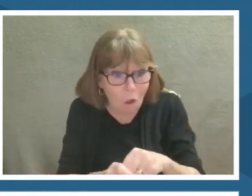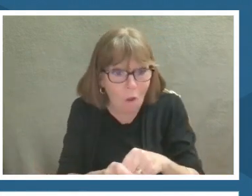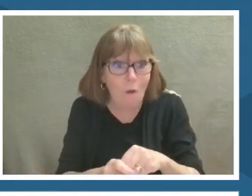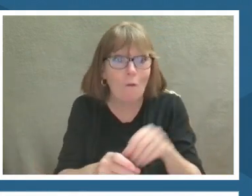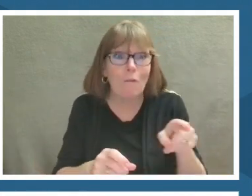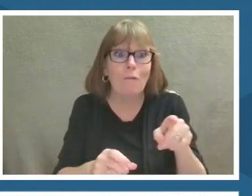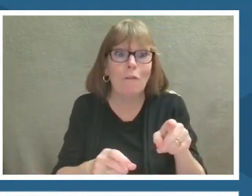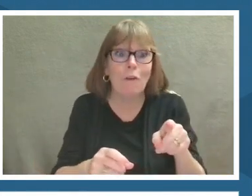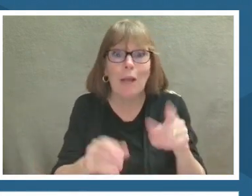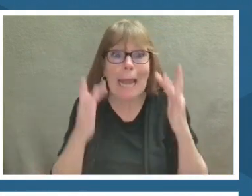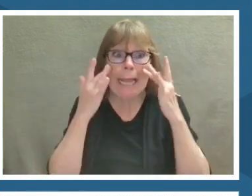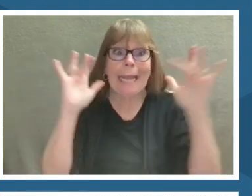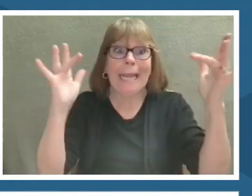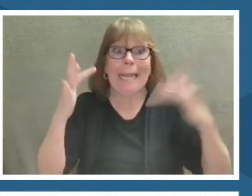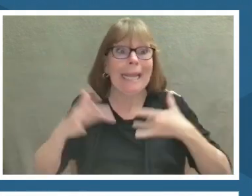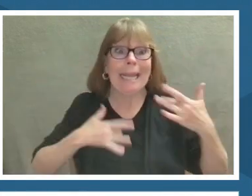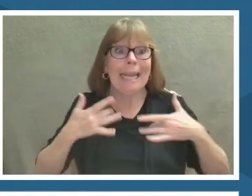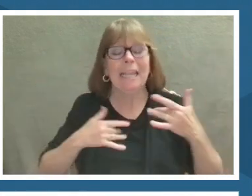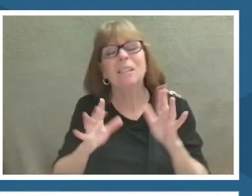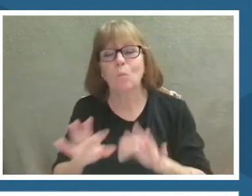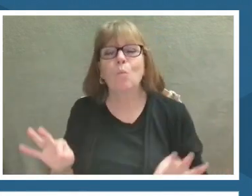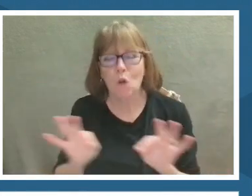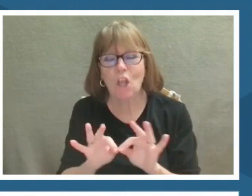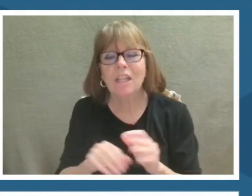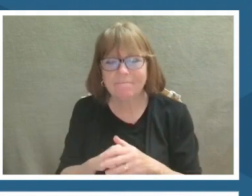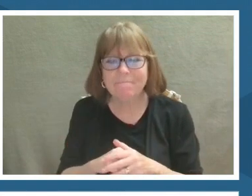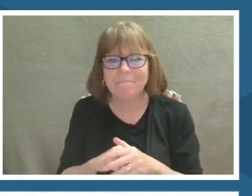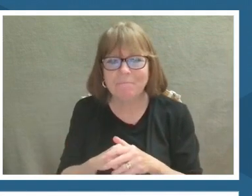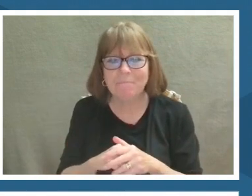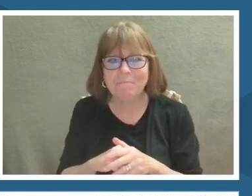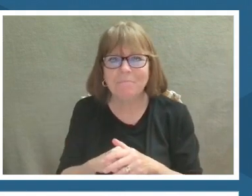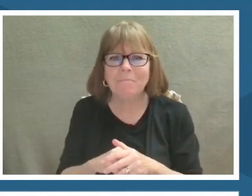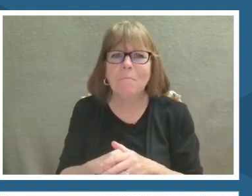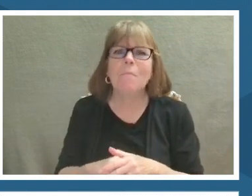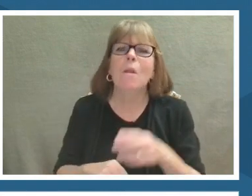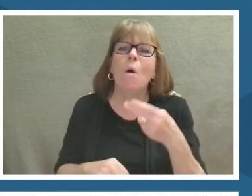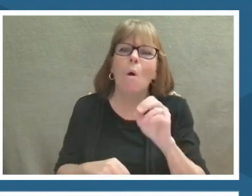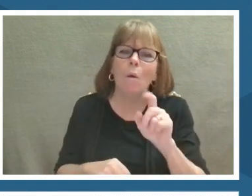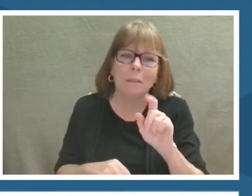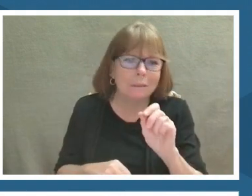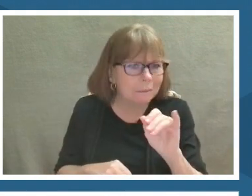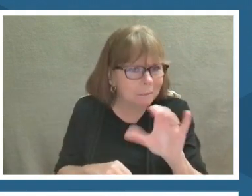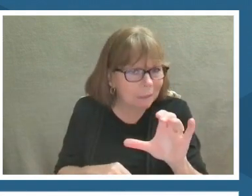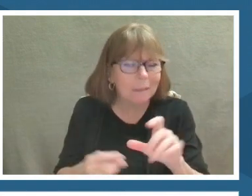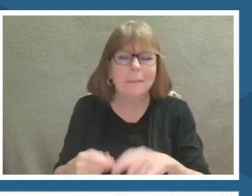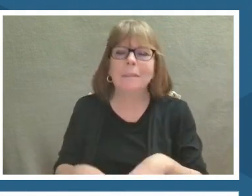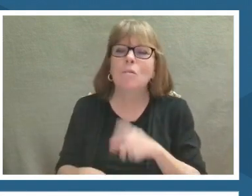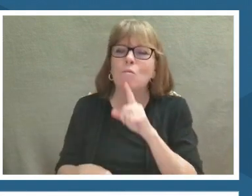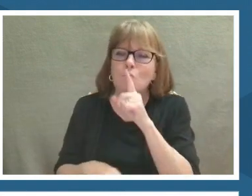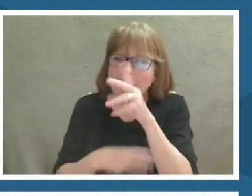could be worth it